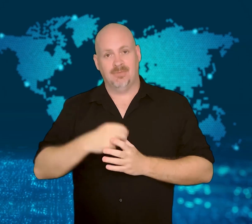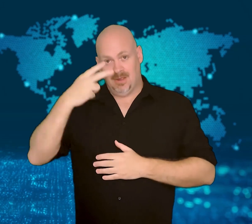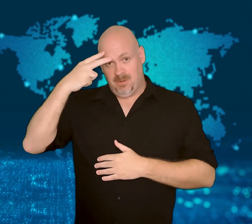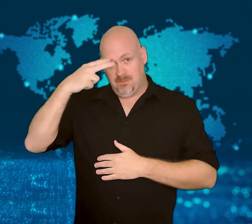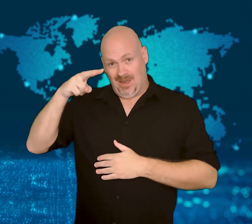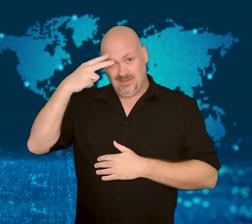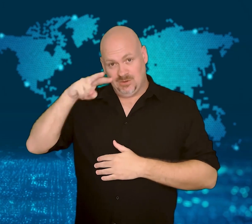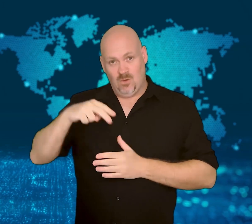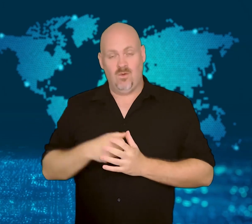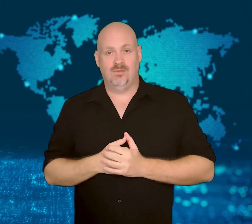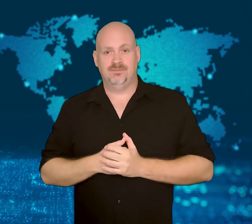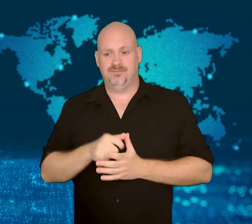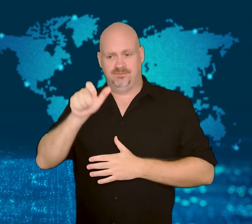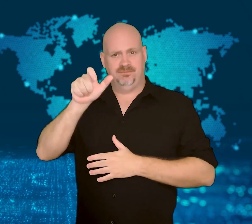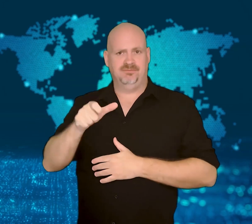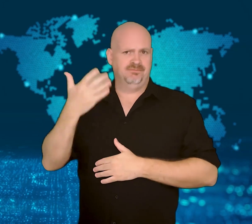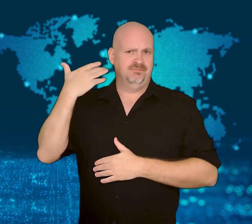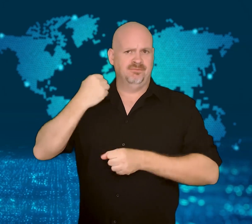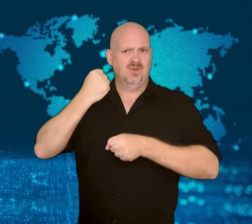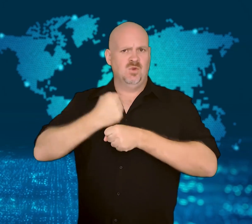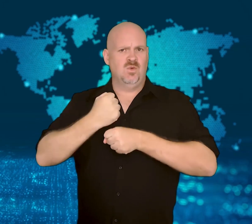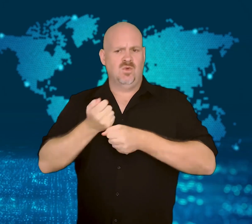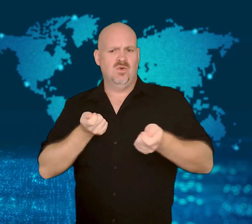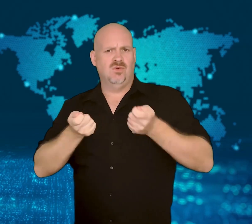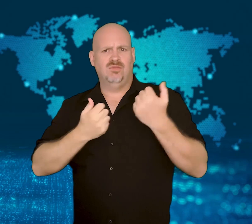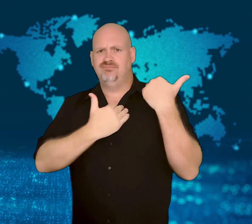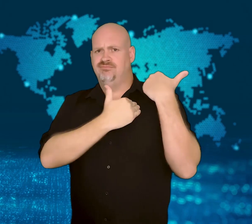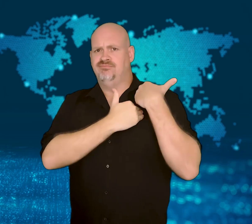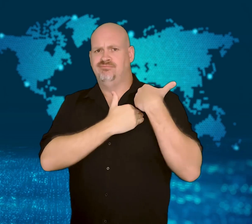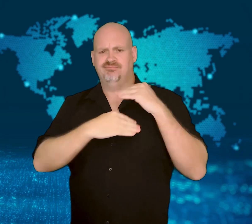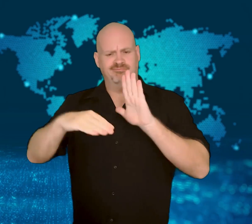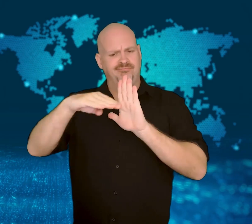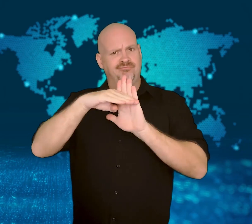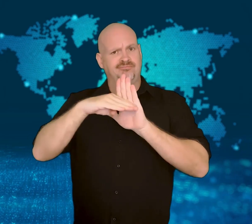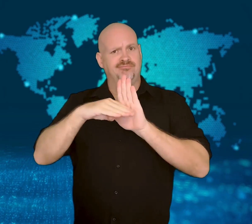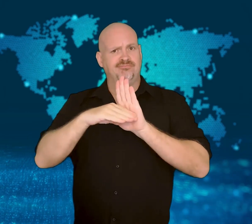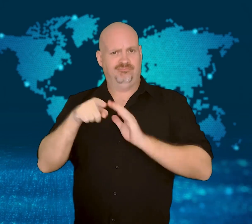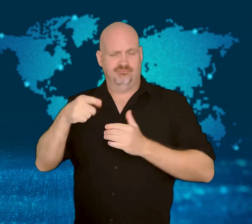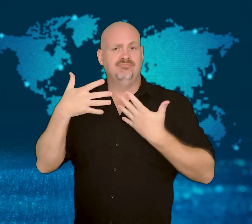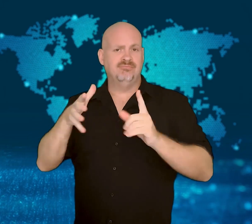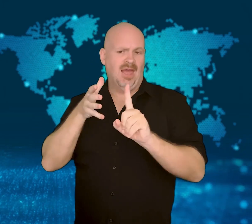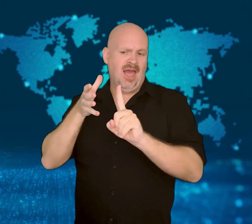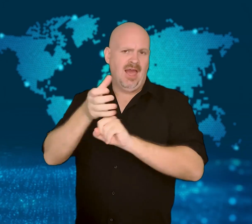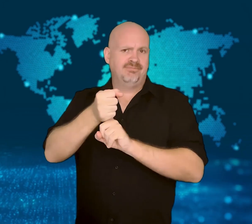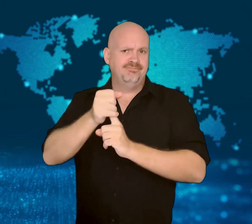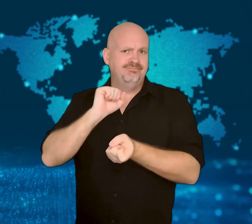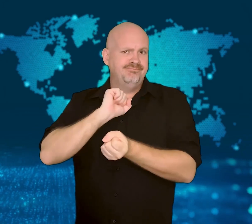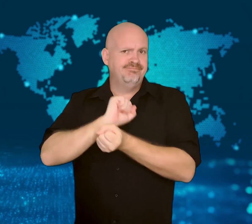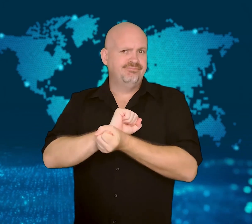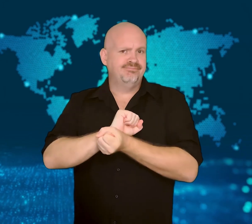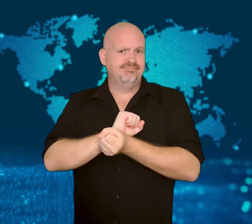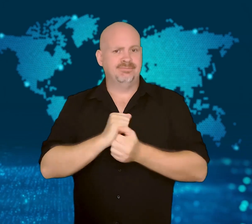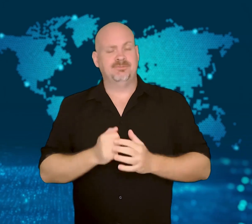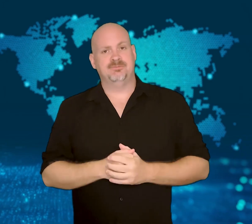Arrest of former attorney